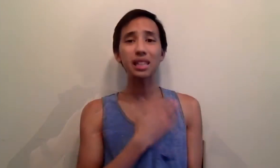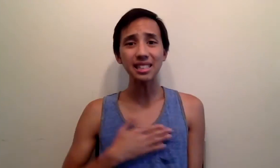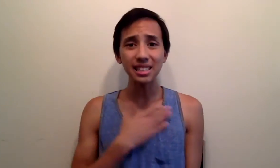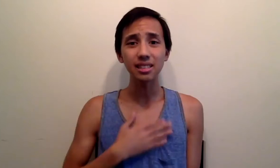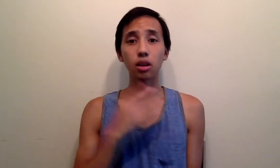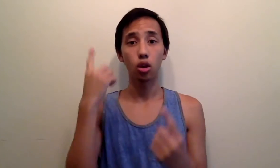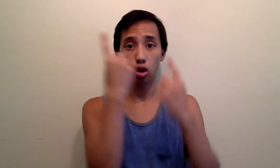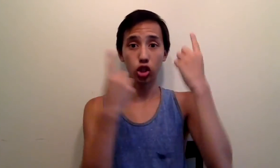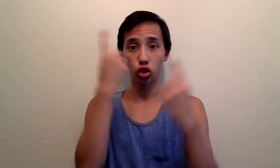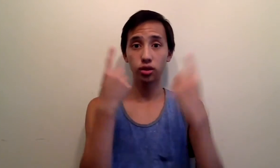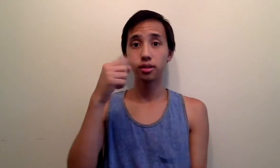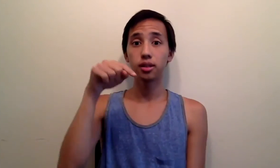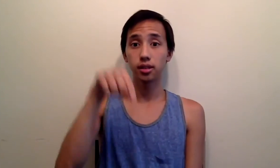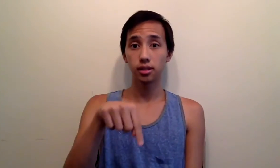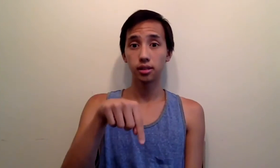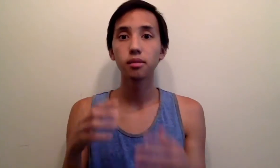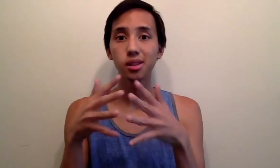But I hope you can consider this: